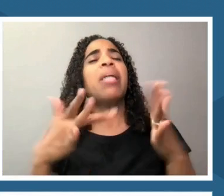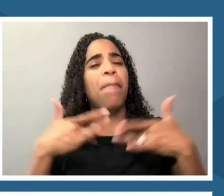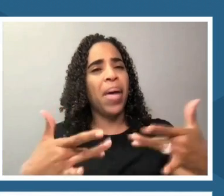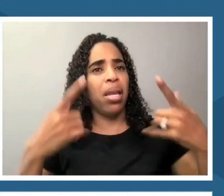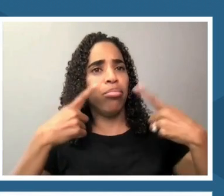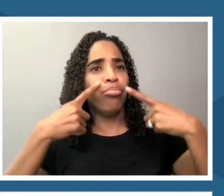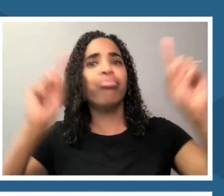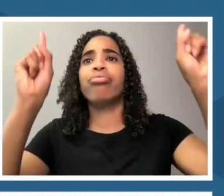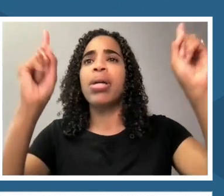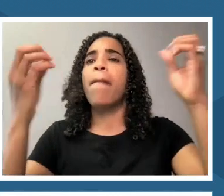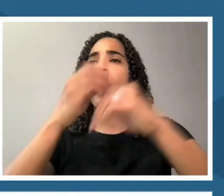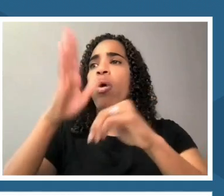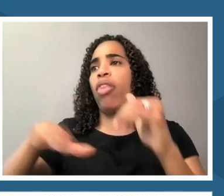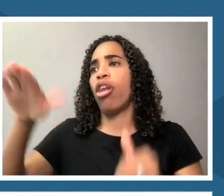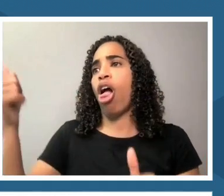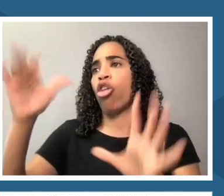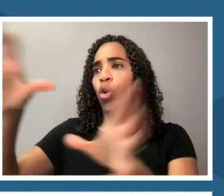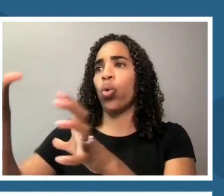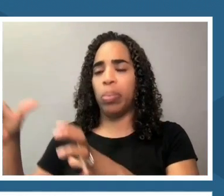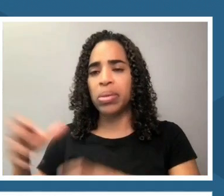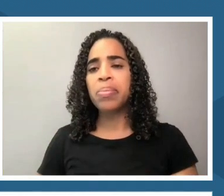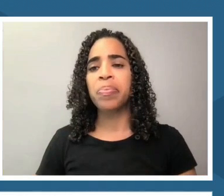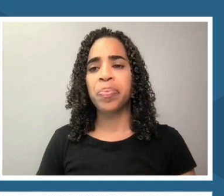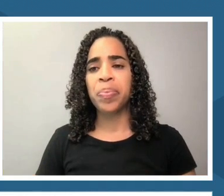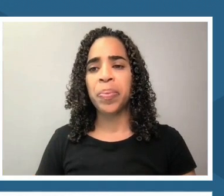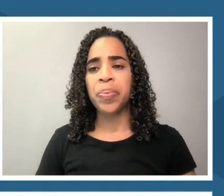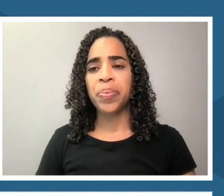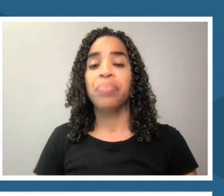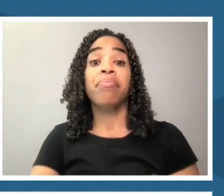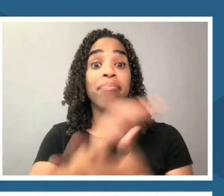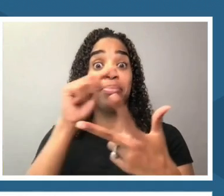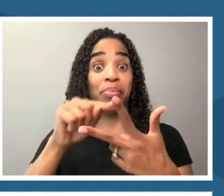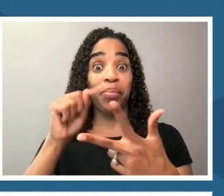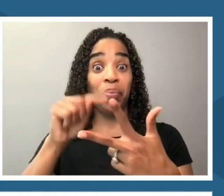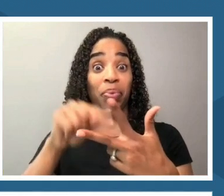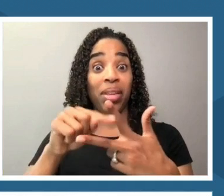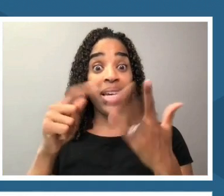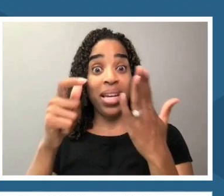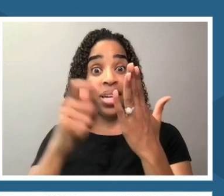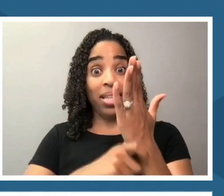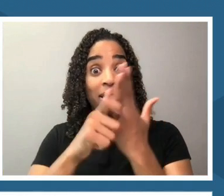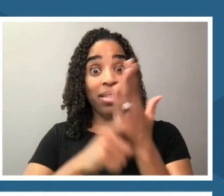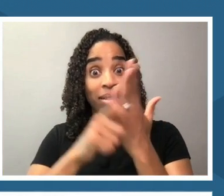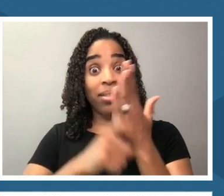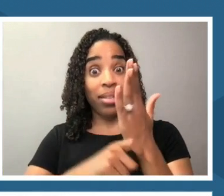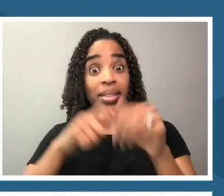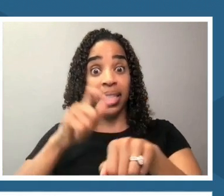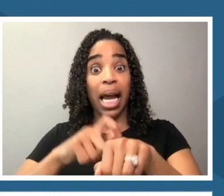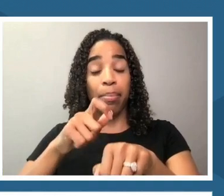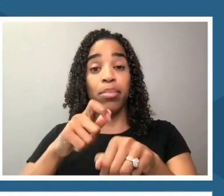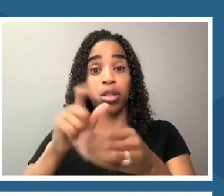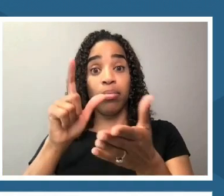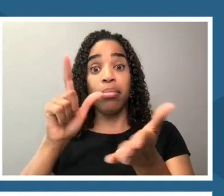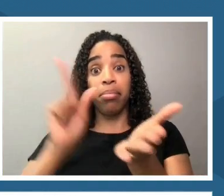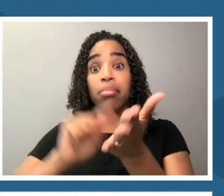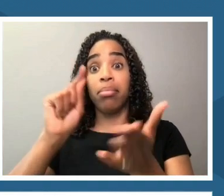other racial and ethnic groups and then moving over to the times article on the right well that was